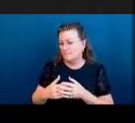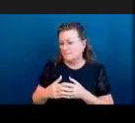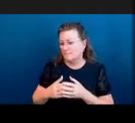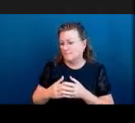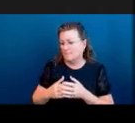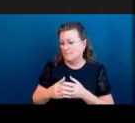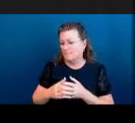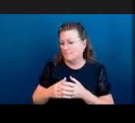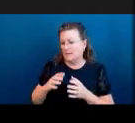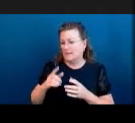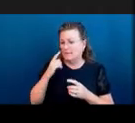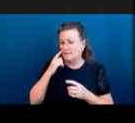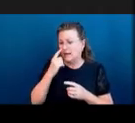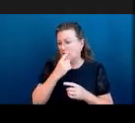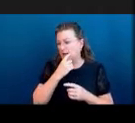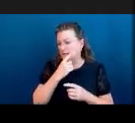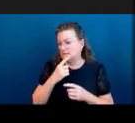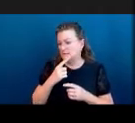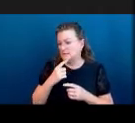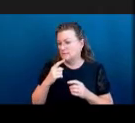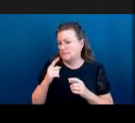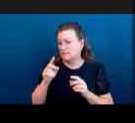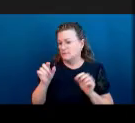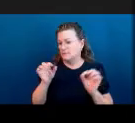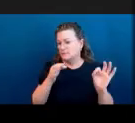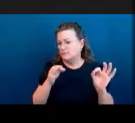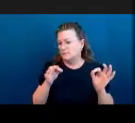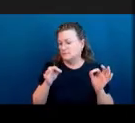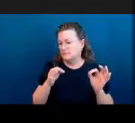his eyes kind of divert, like blue.